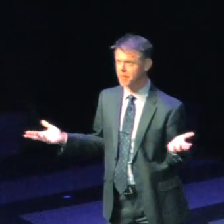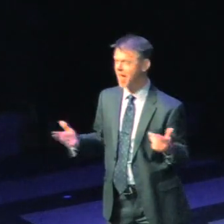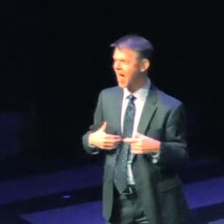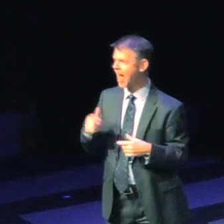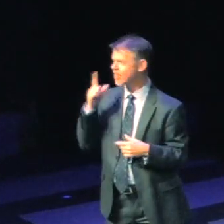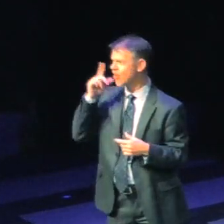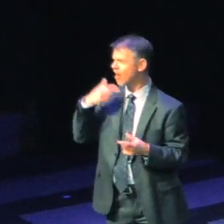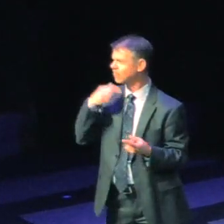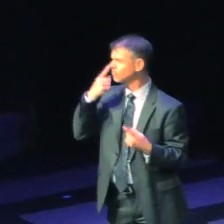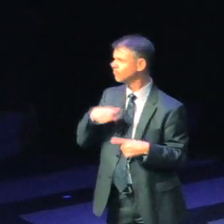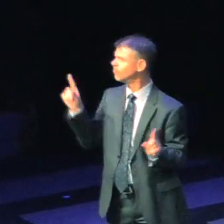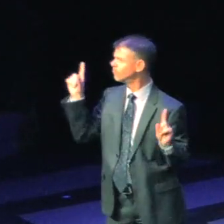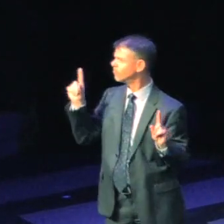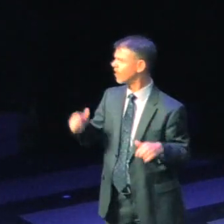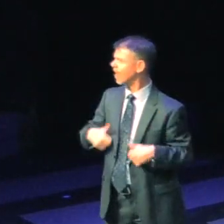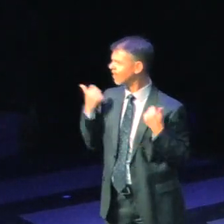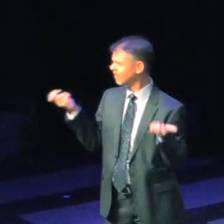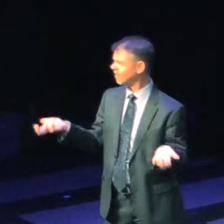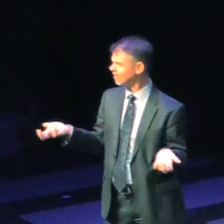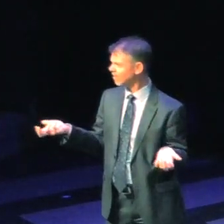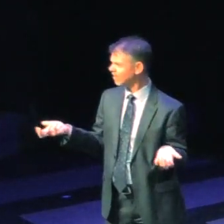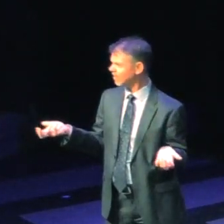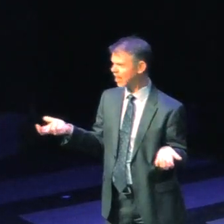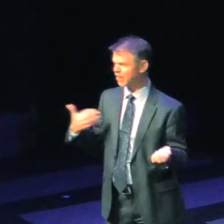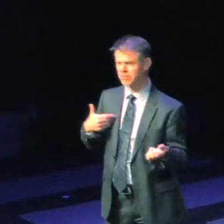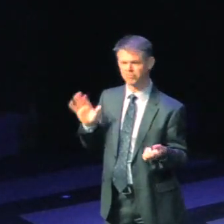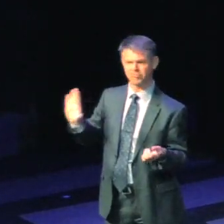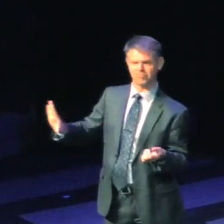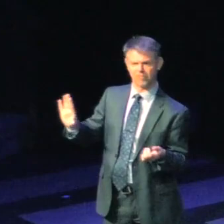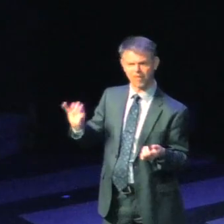that I was immune to all of that, but I learned quickly just because I had